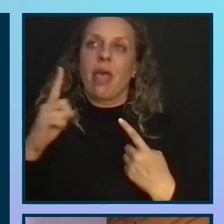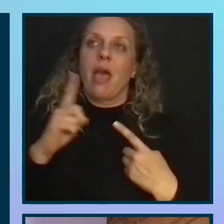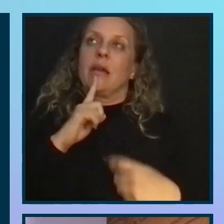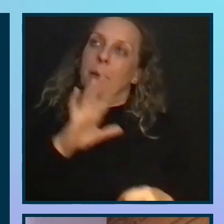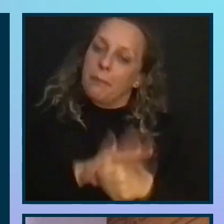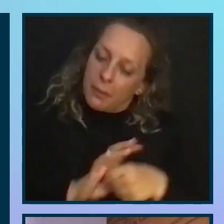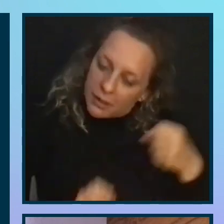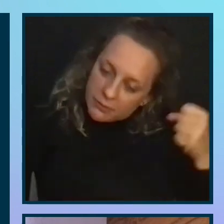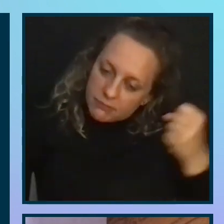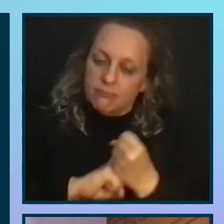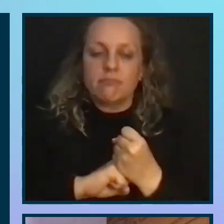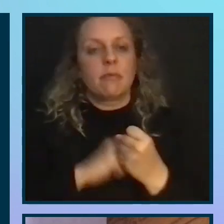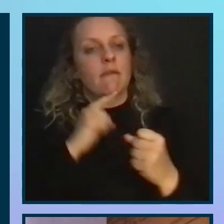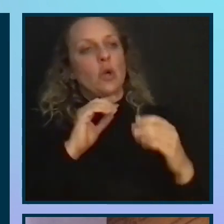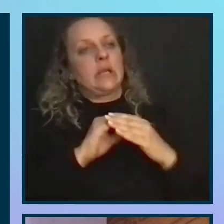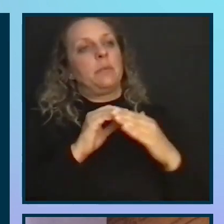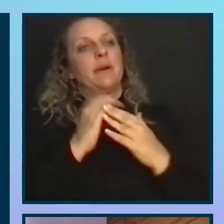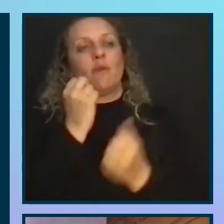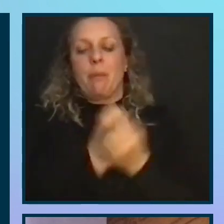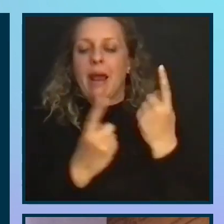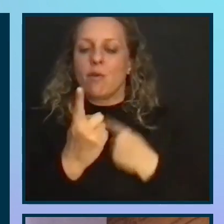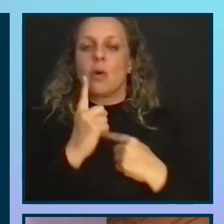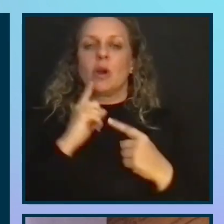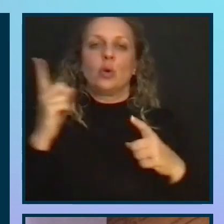to accessibility from everybody who's been involved.